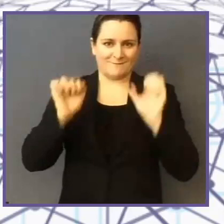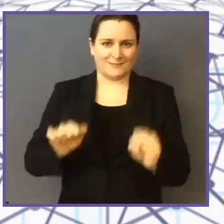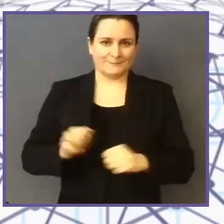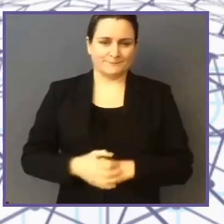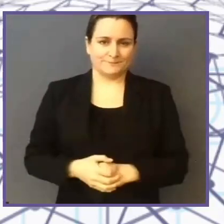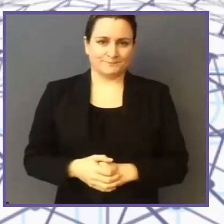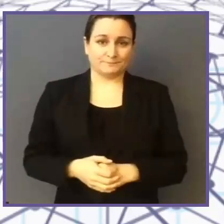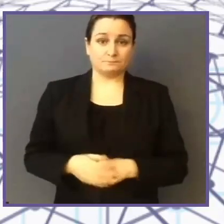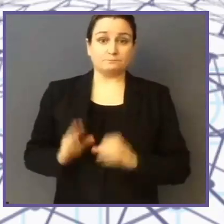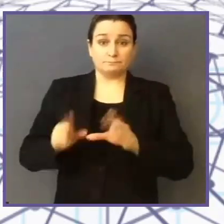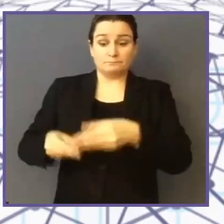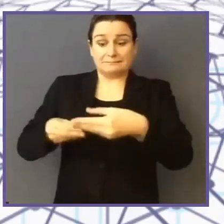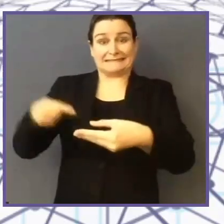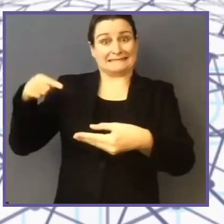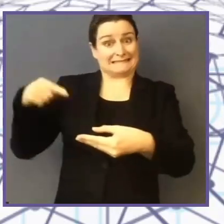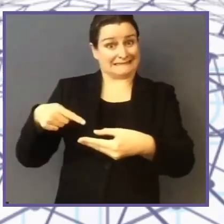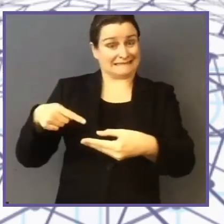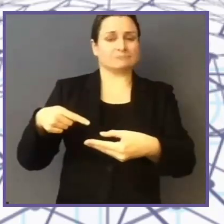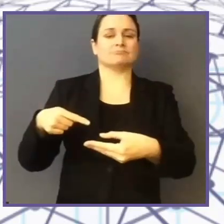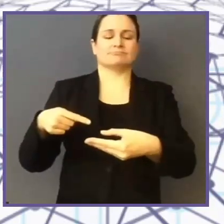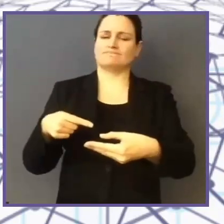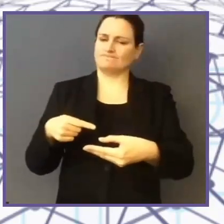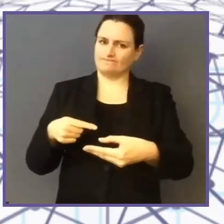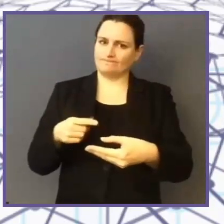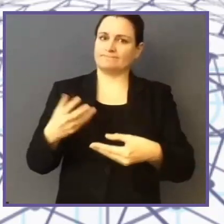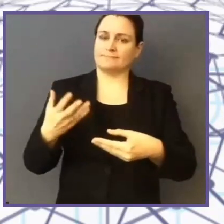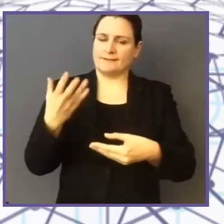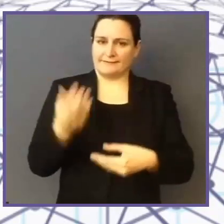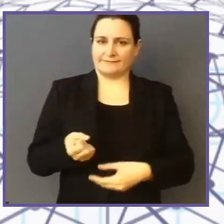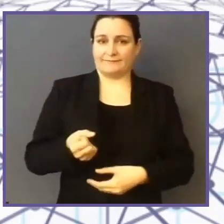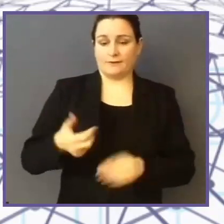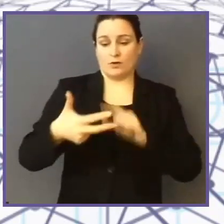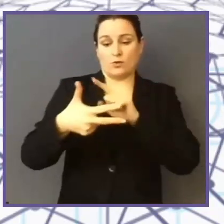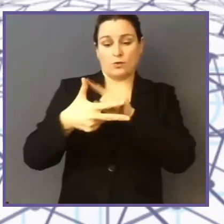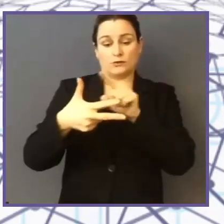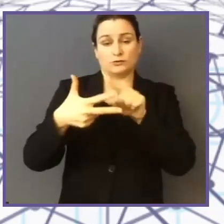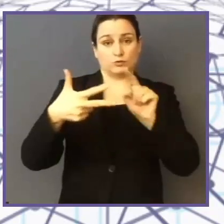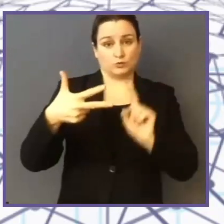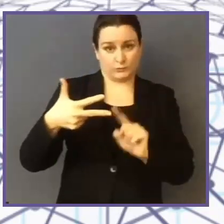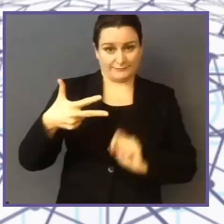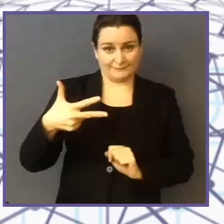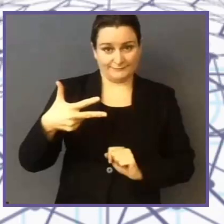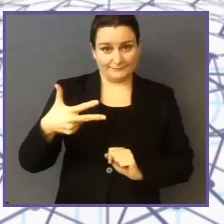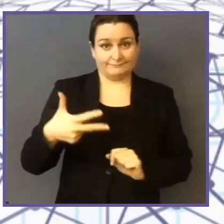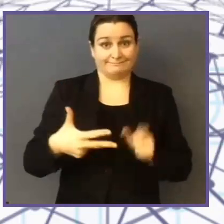that are indispensable in addressing requirements and views of persons with disabilities, which